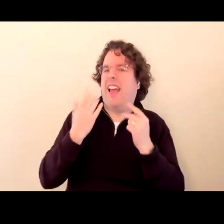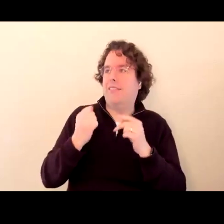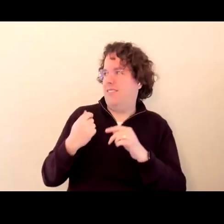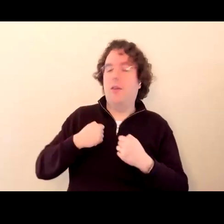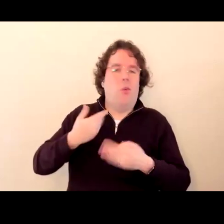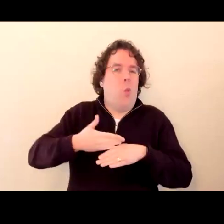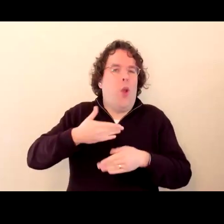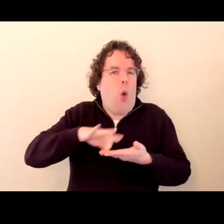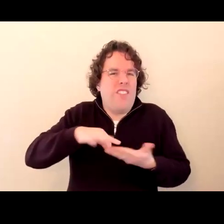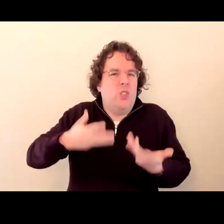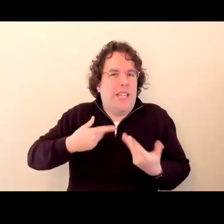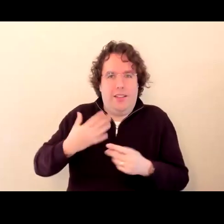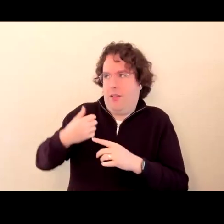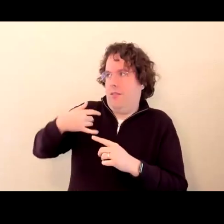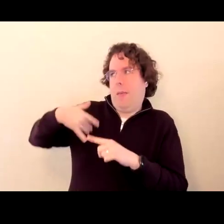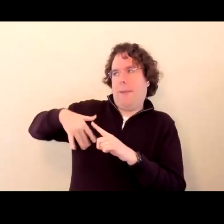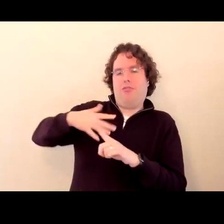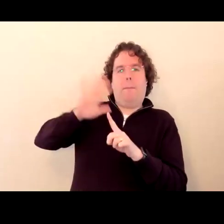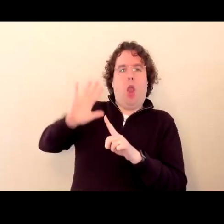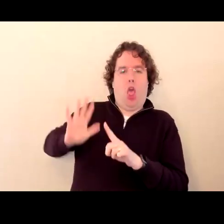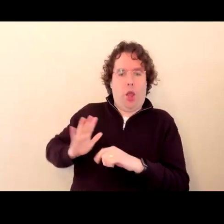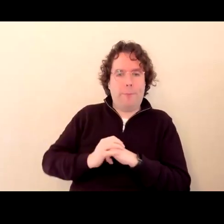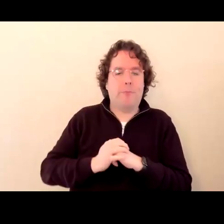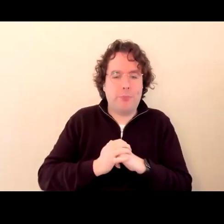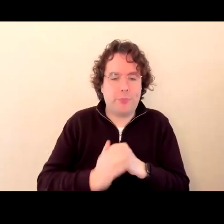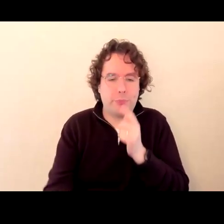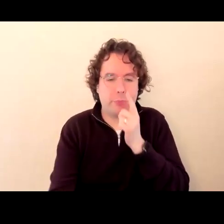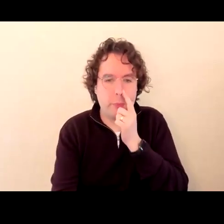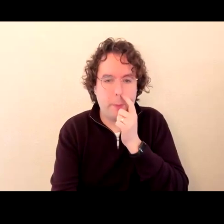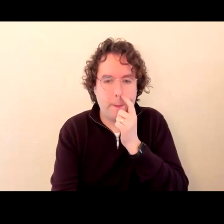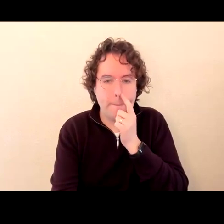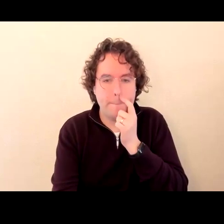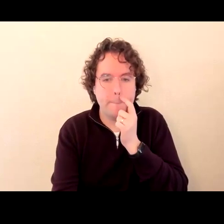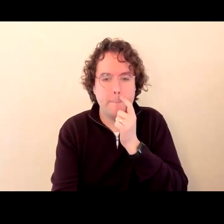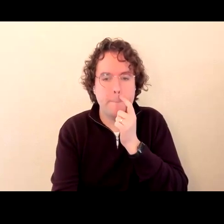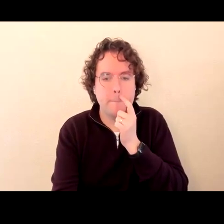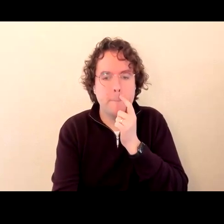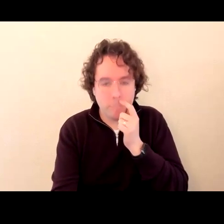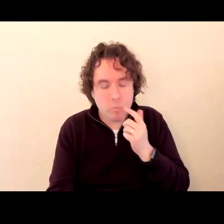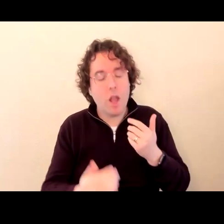lovely to be here. So I will be talking about the rights of disabled students